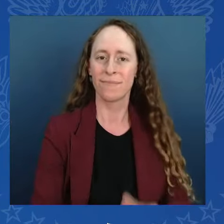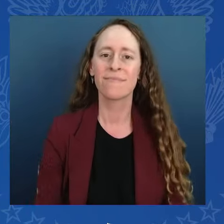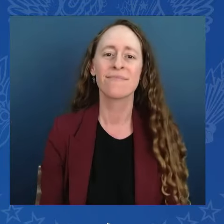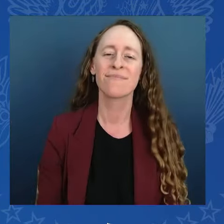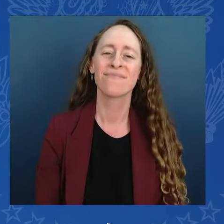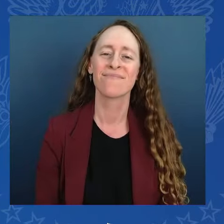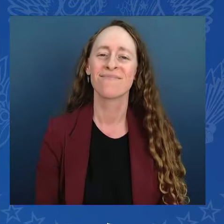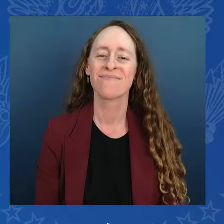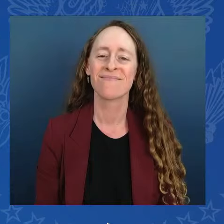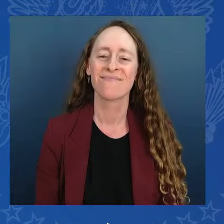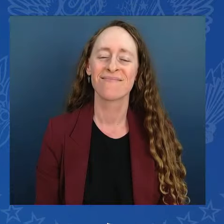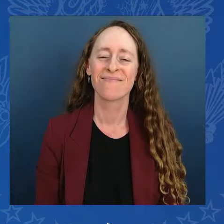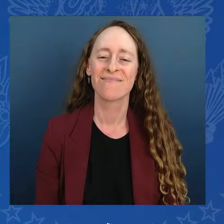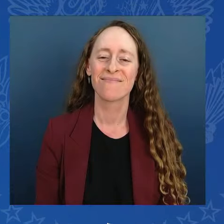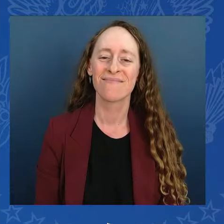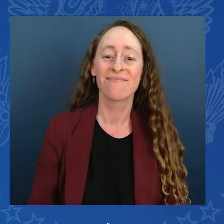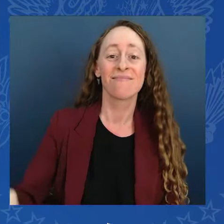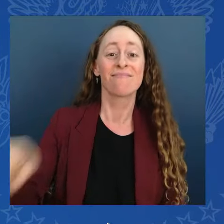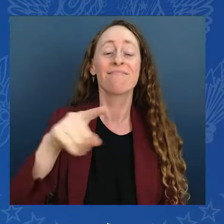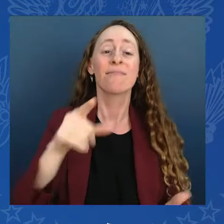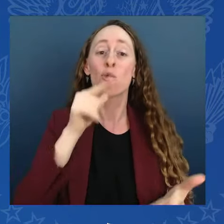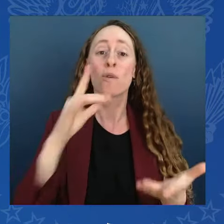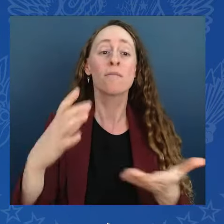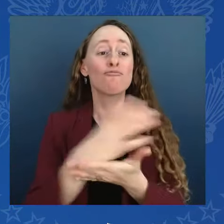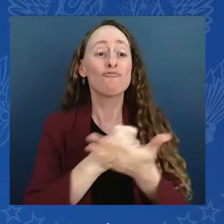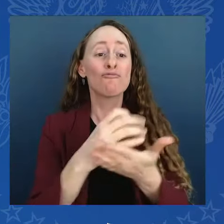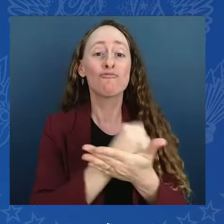and organized labor unions built the middle class.